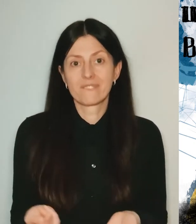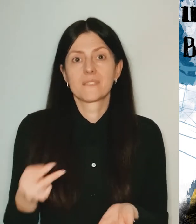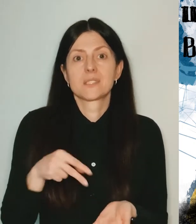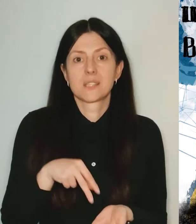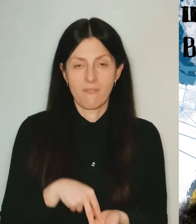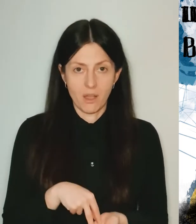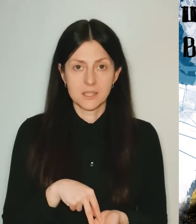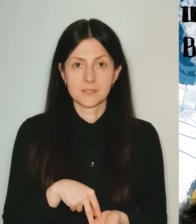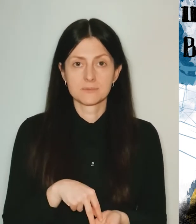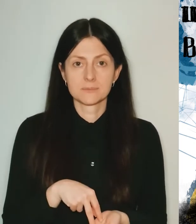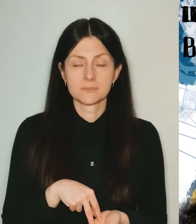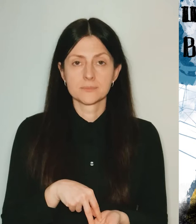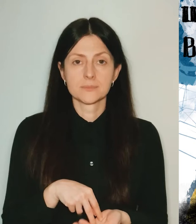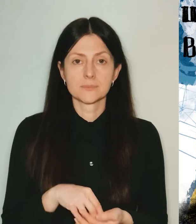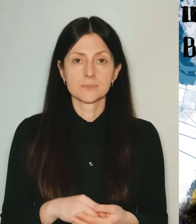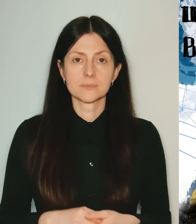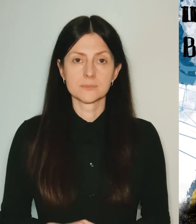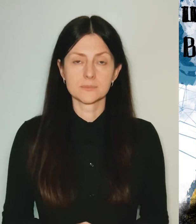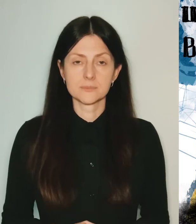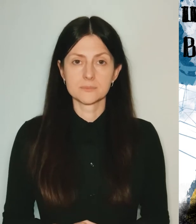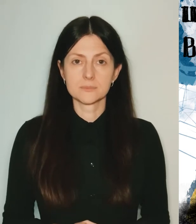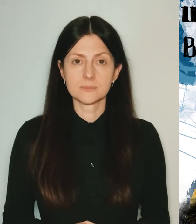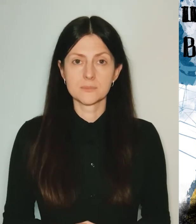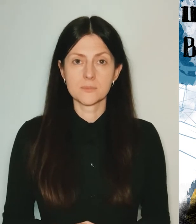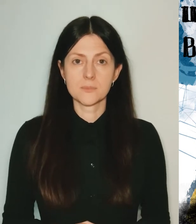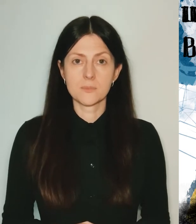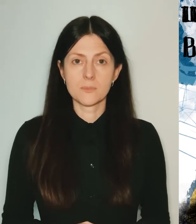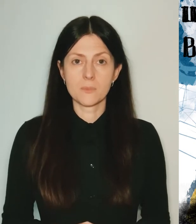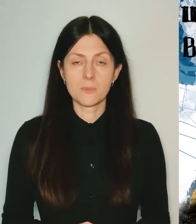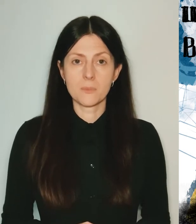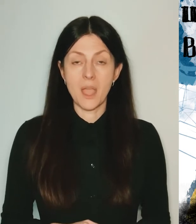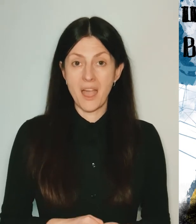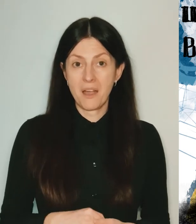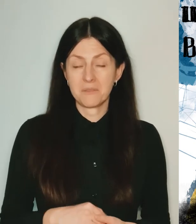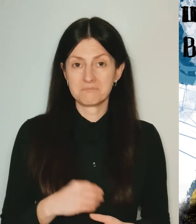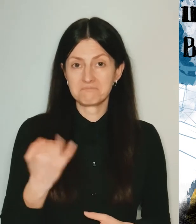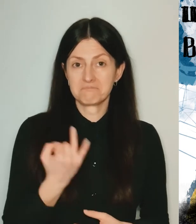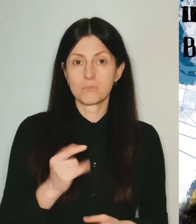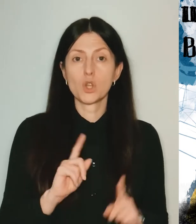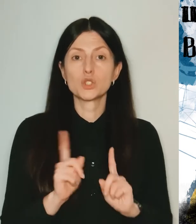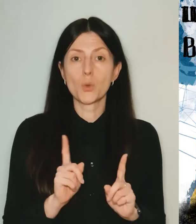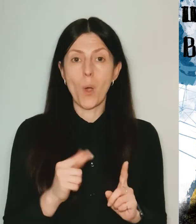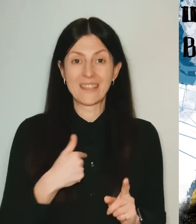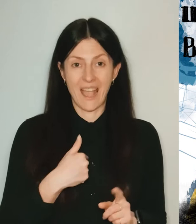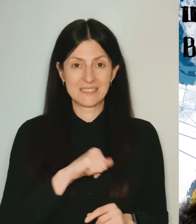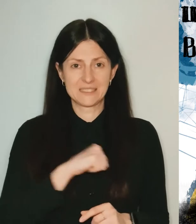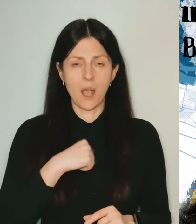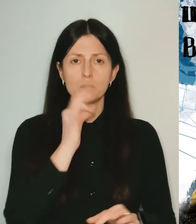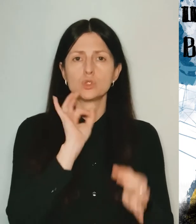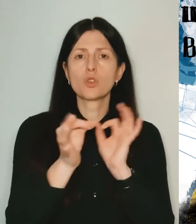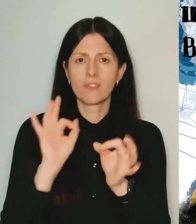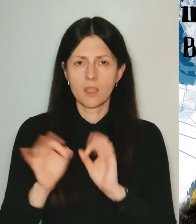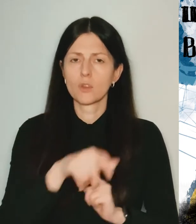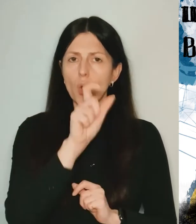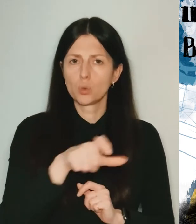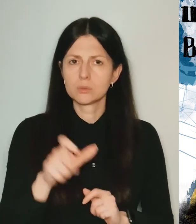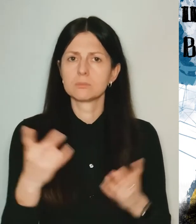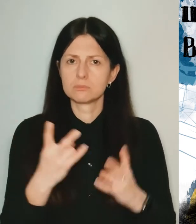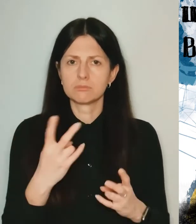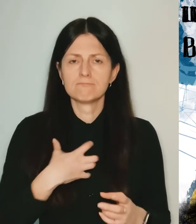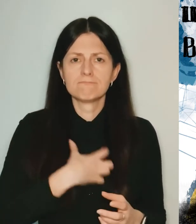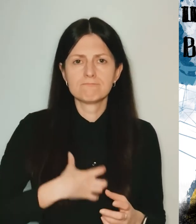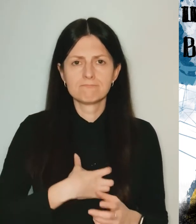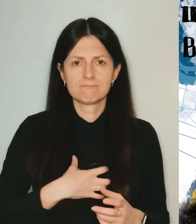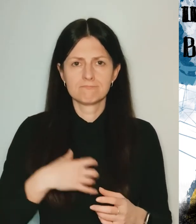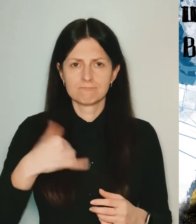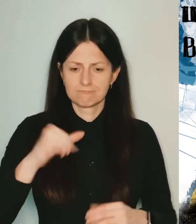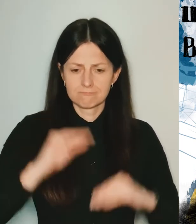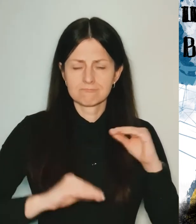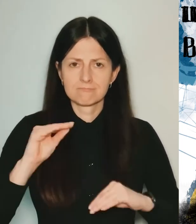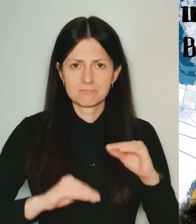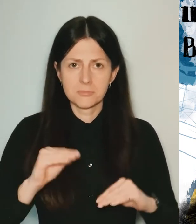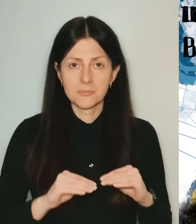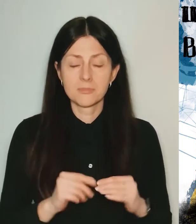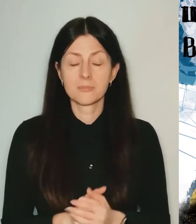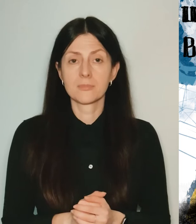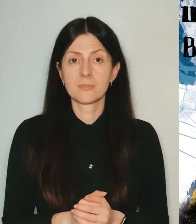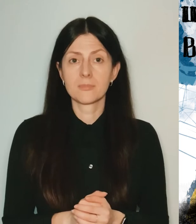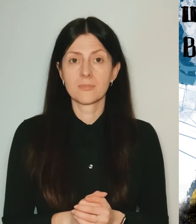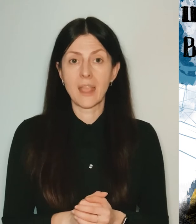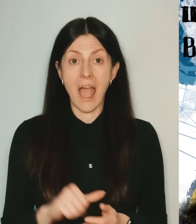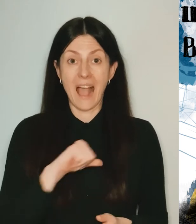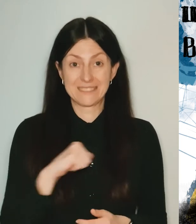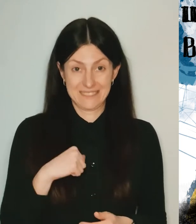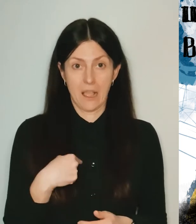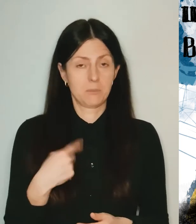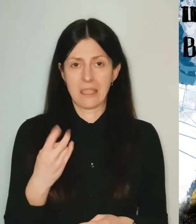Uh… It is also funny that … that I was the one to give other people a piece of advice regarding emergency bag uh… preparation… uh… but I haven’t prepared one for myself.